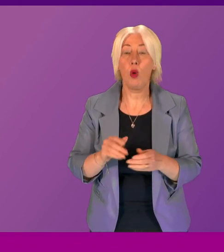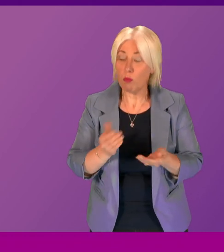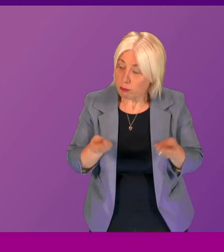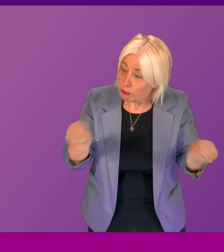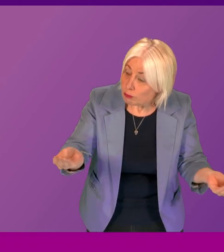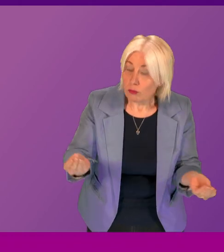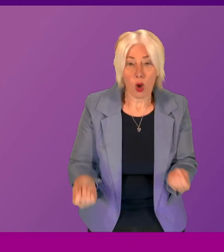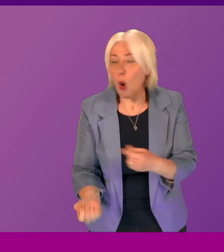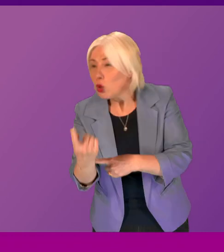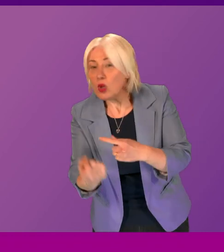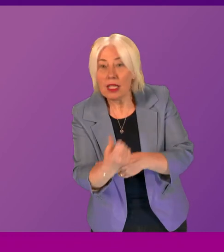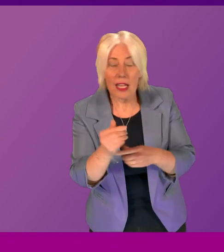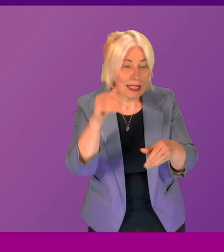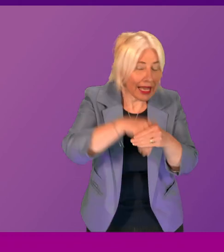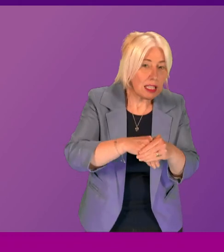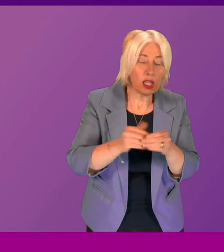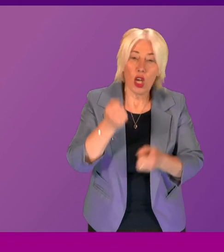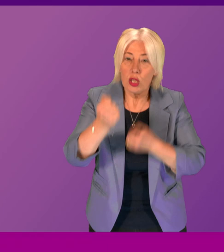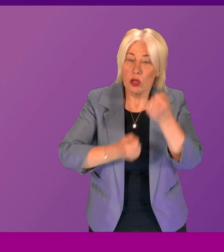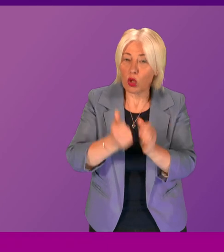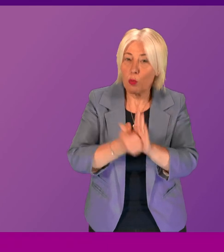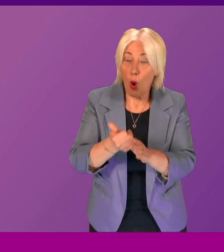in sport before, during and after school.